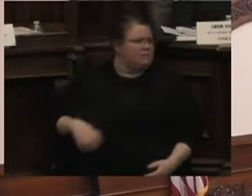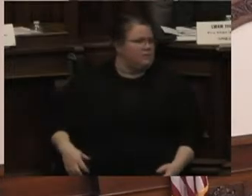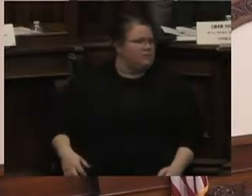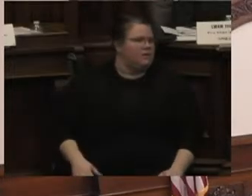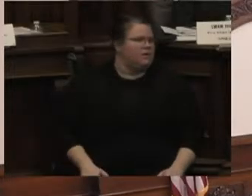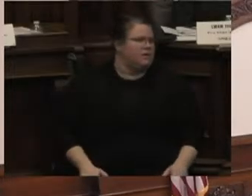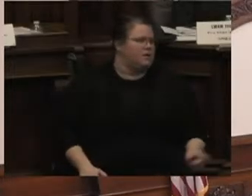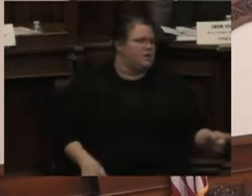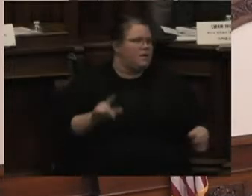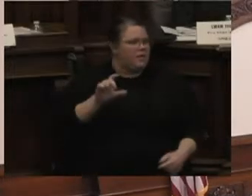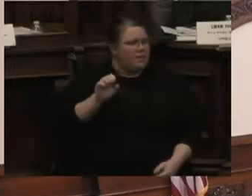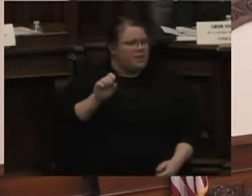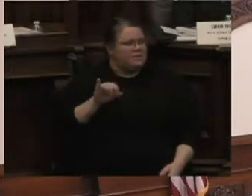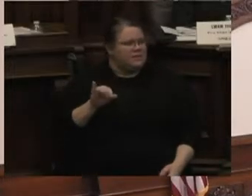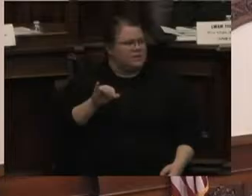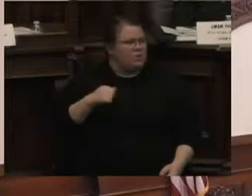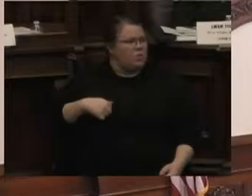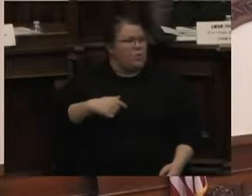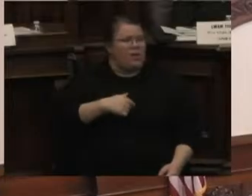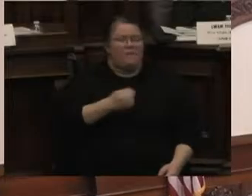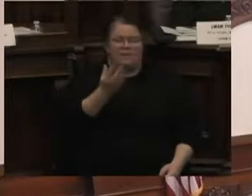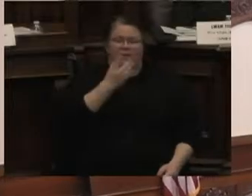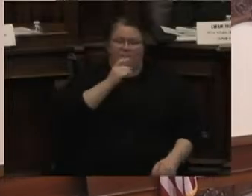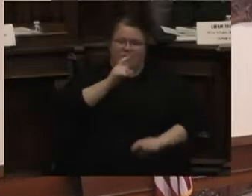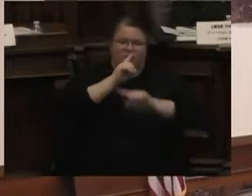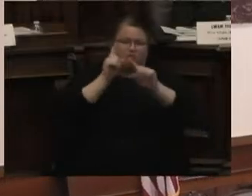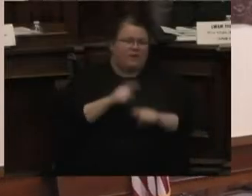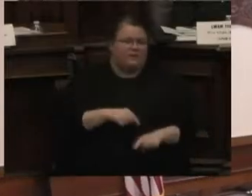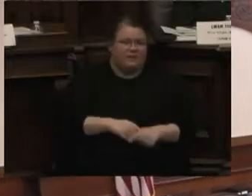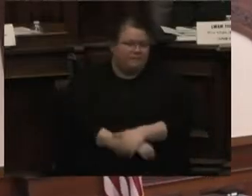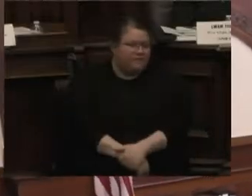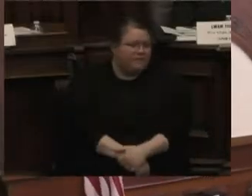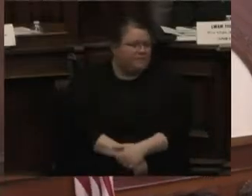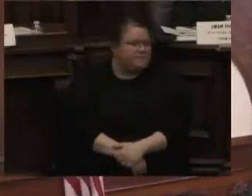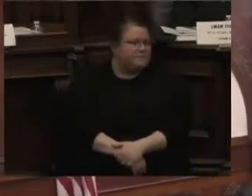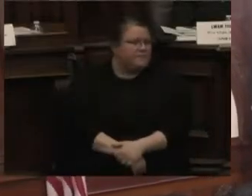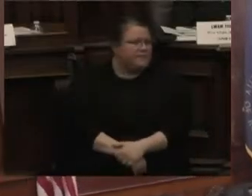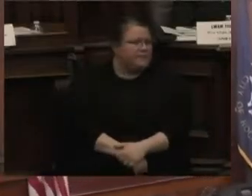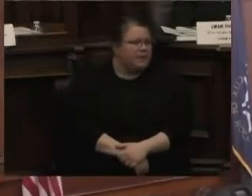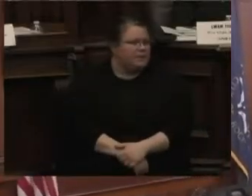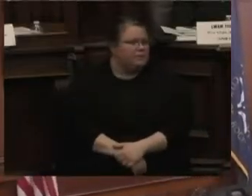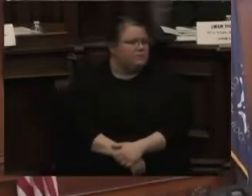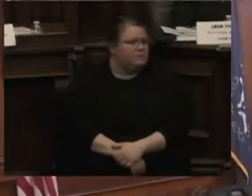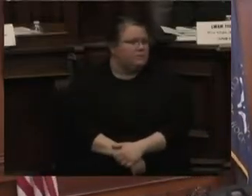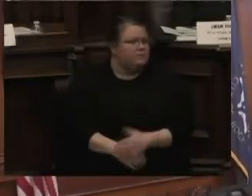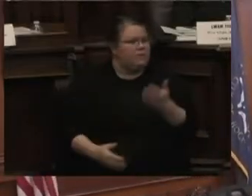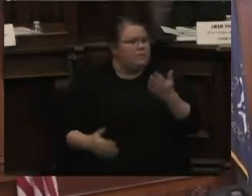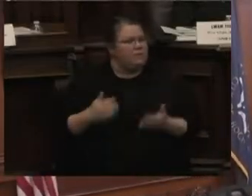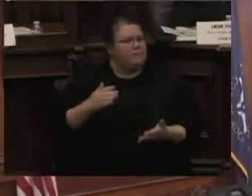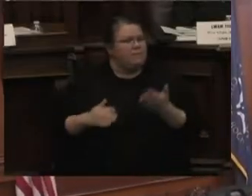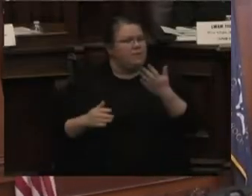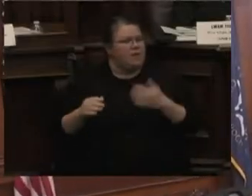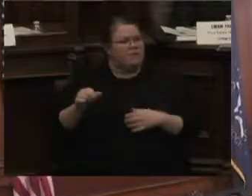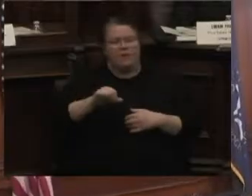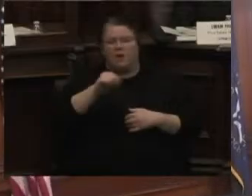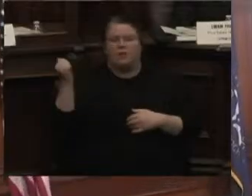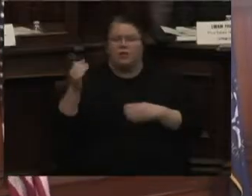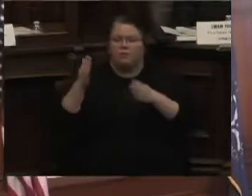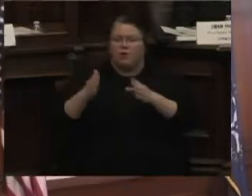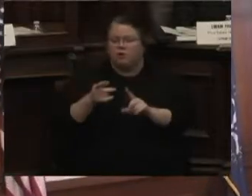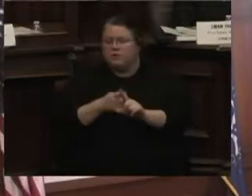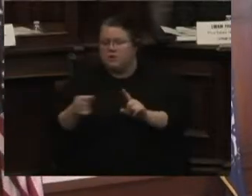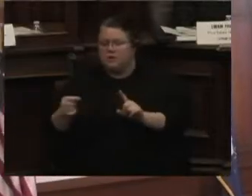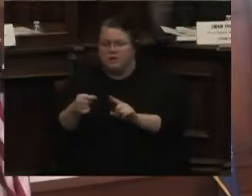down? Yes. We've been given